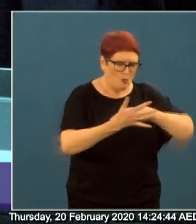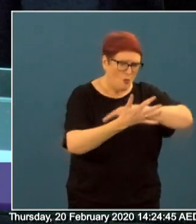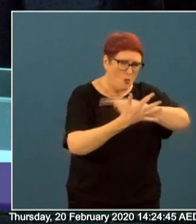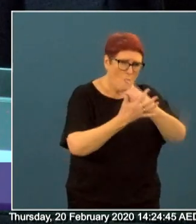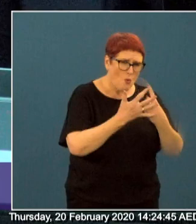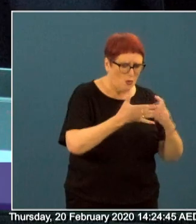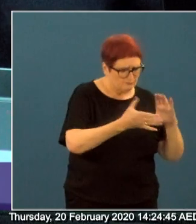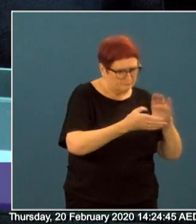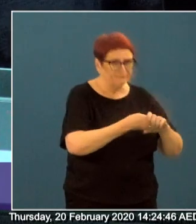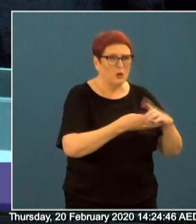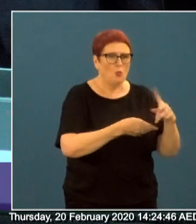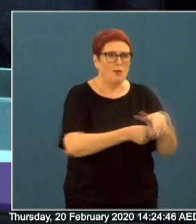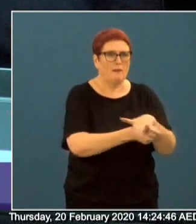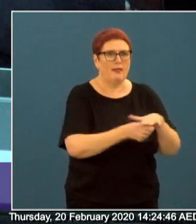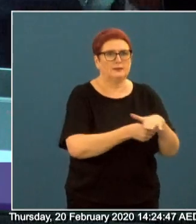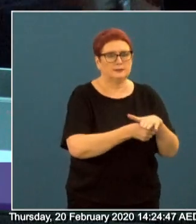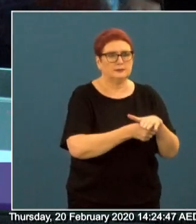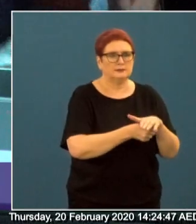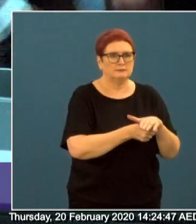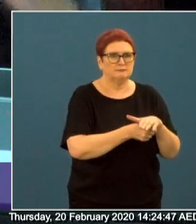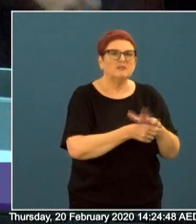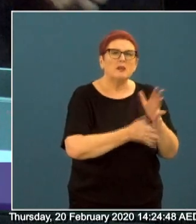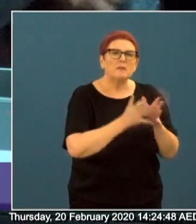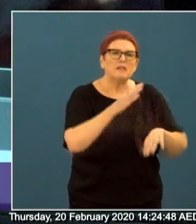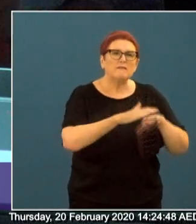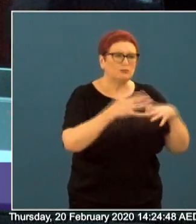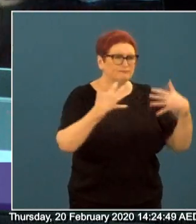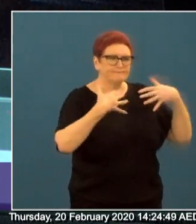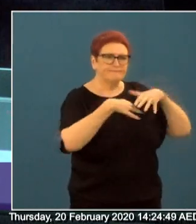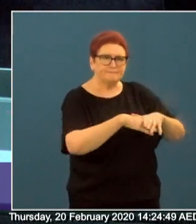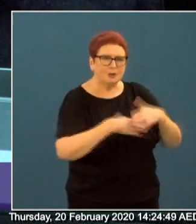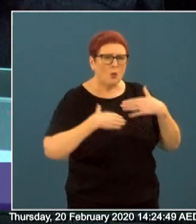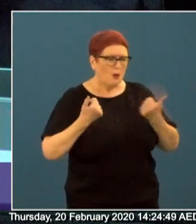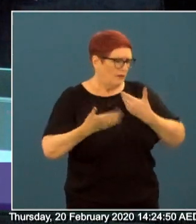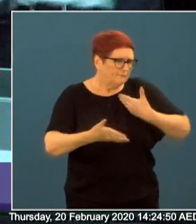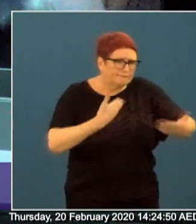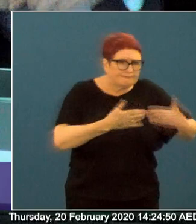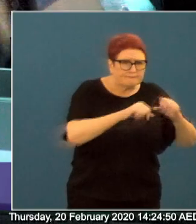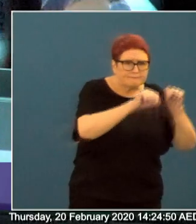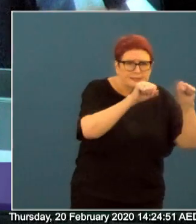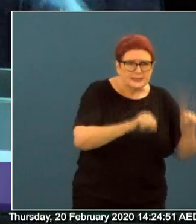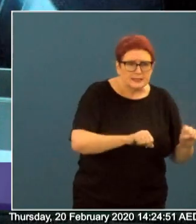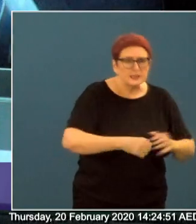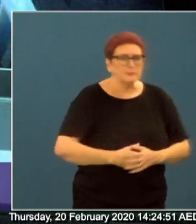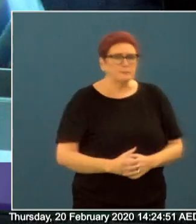So this is to have an integrated system, but also to have in that system the ability for there to be